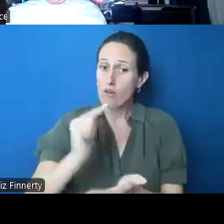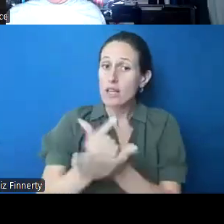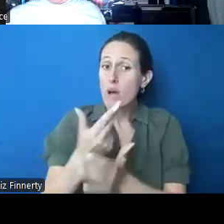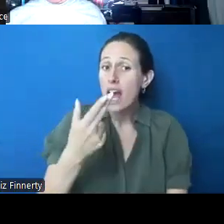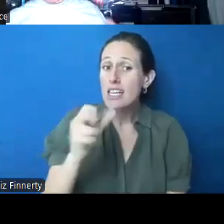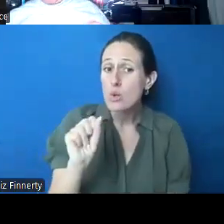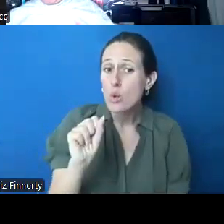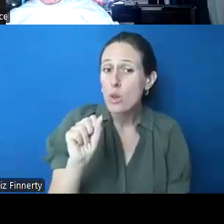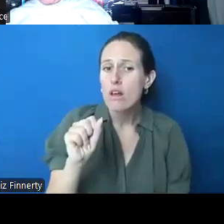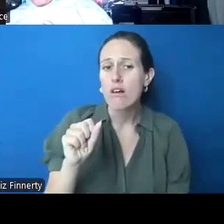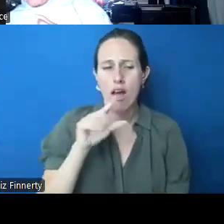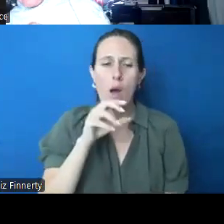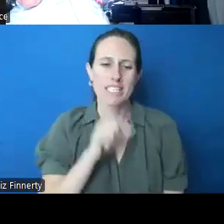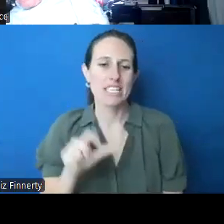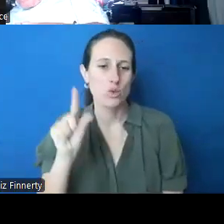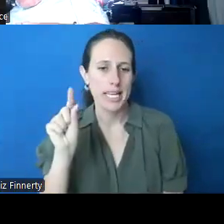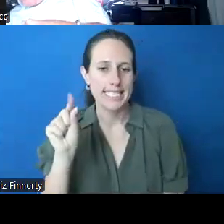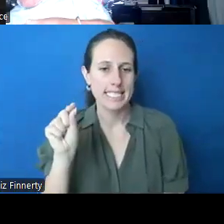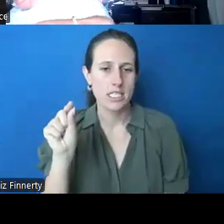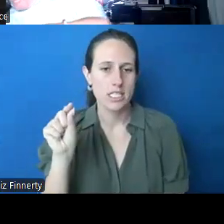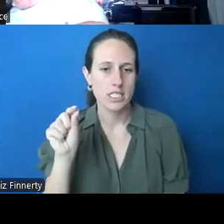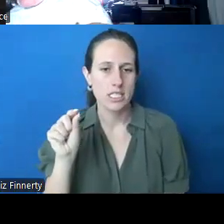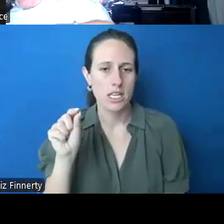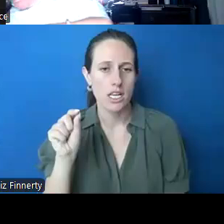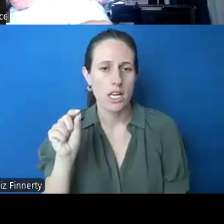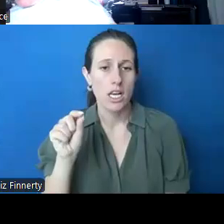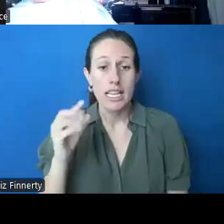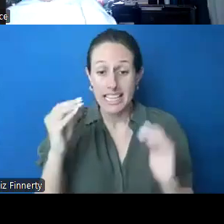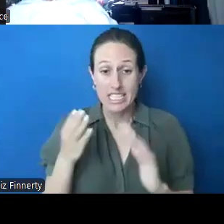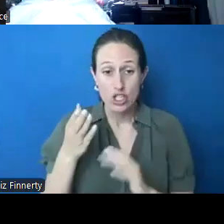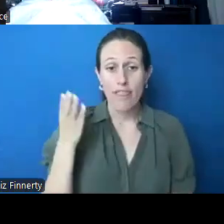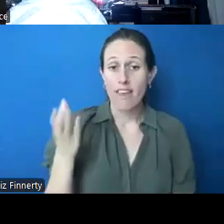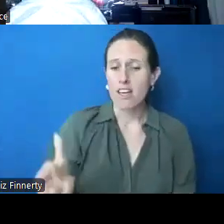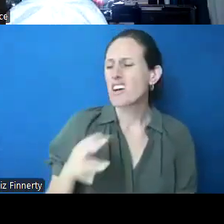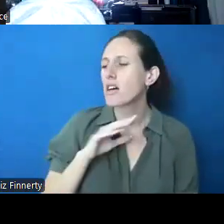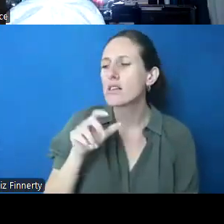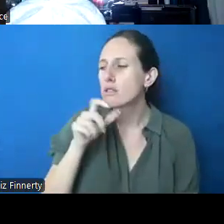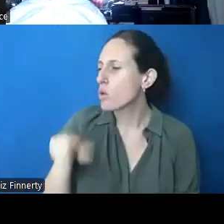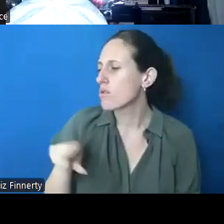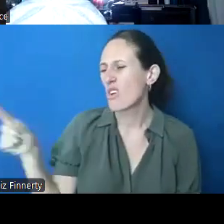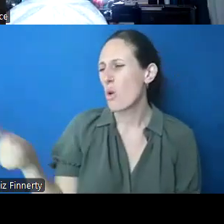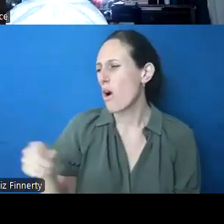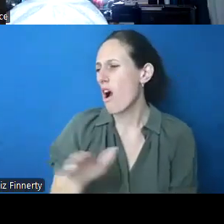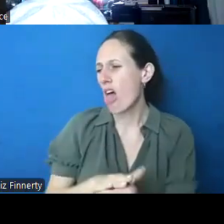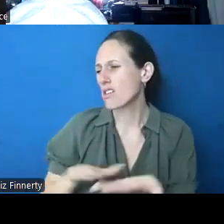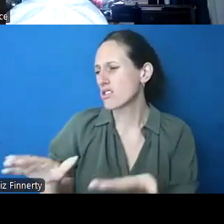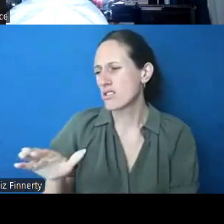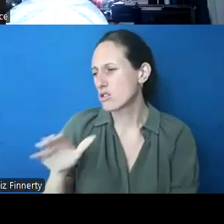high school and my teacher advised me not to bother to go to college because I would not make it because of my learning